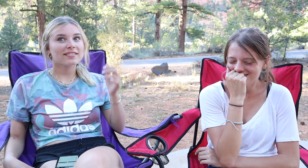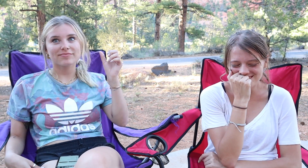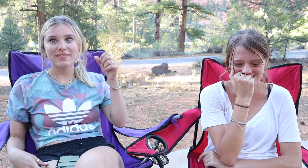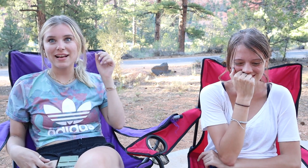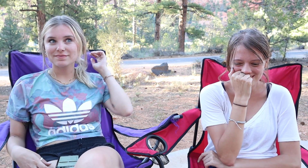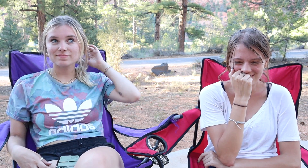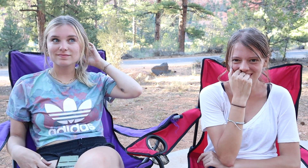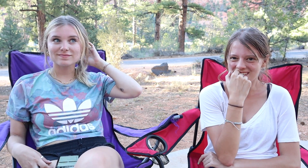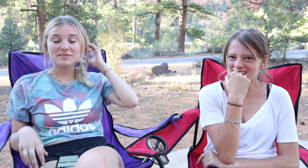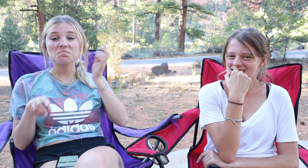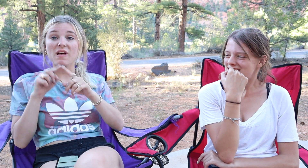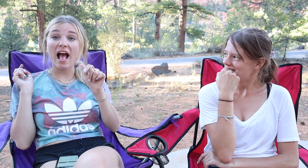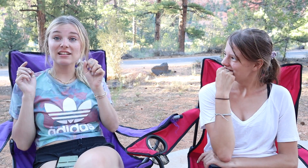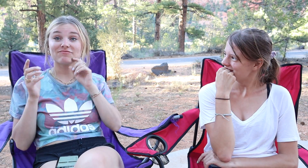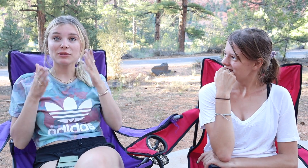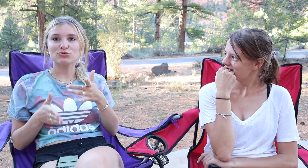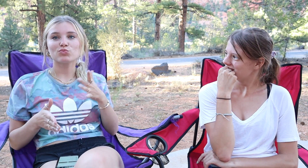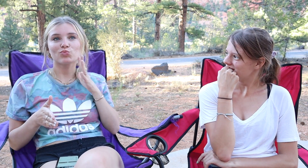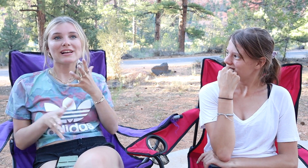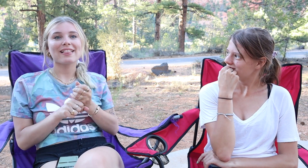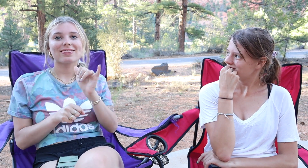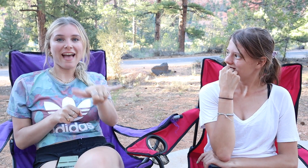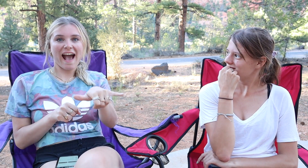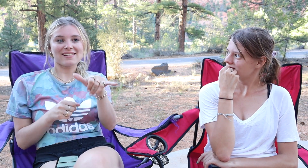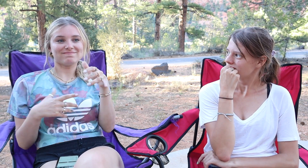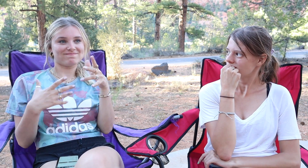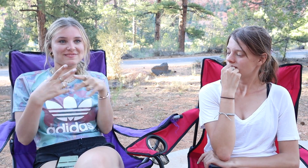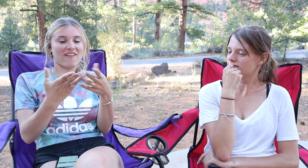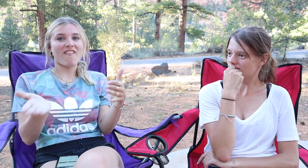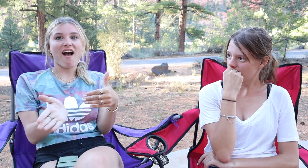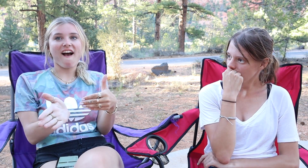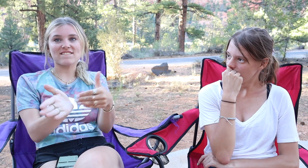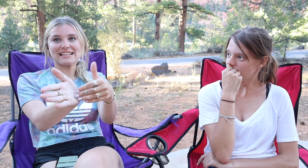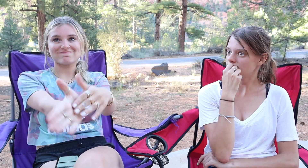C: yes but as a deaf person, you will definitely experience this stuff on a daily basis